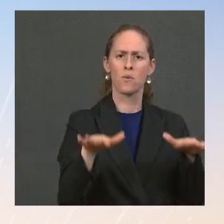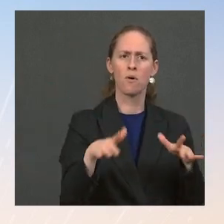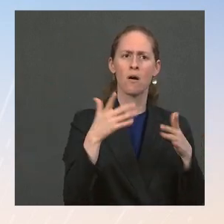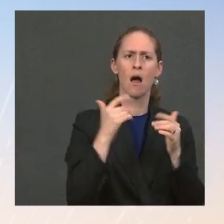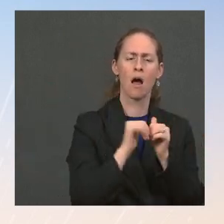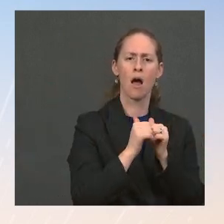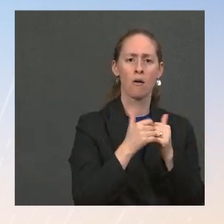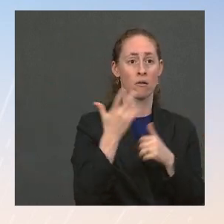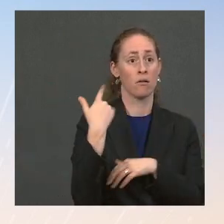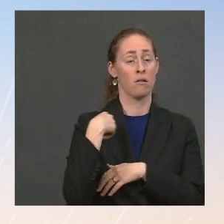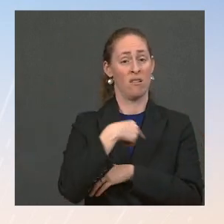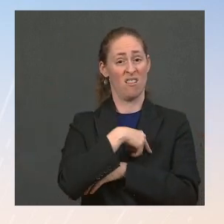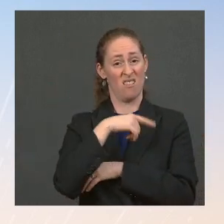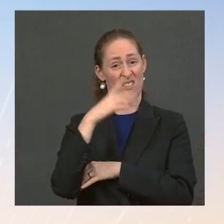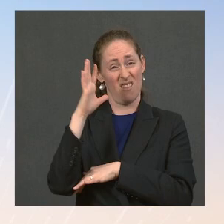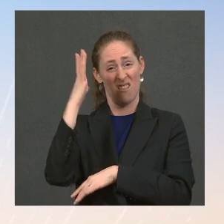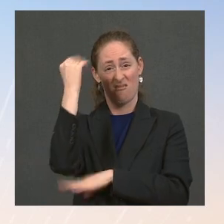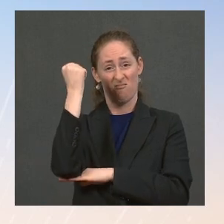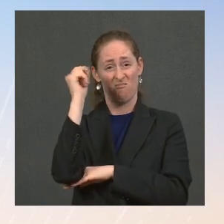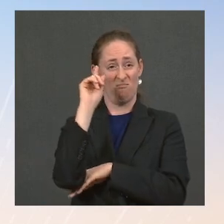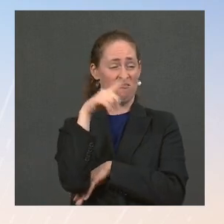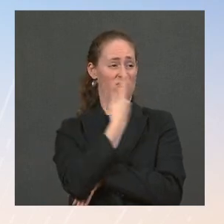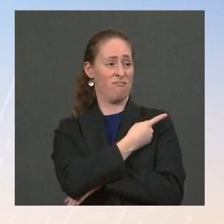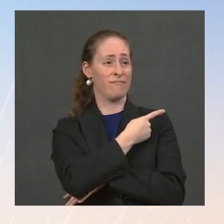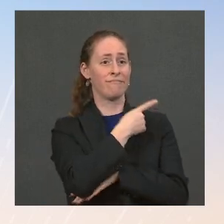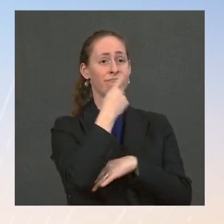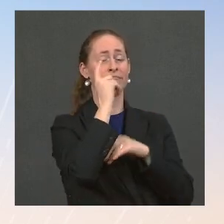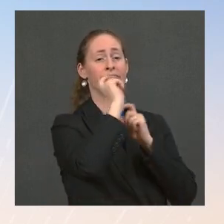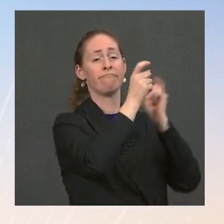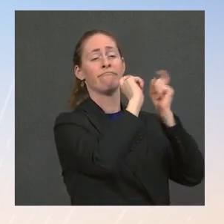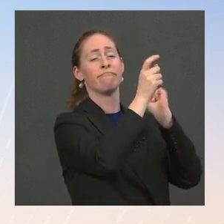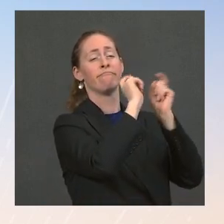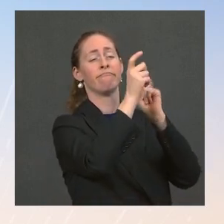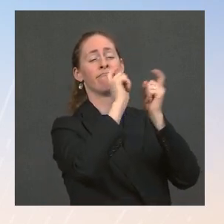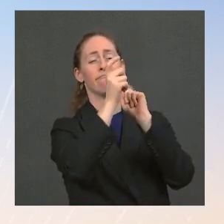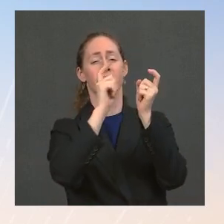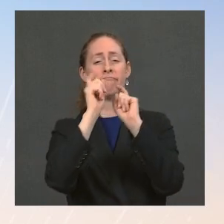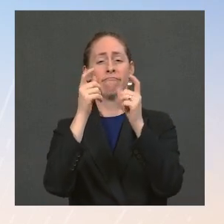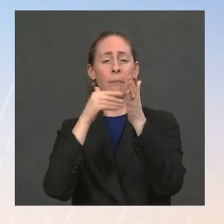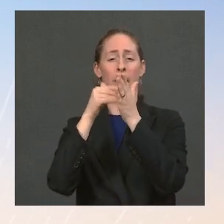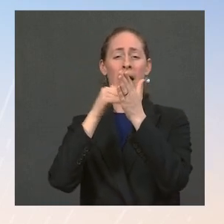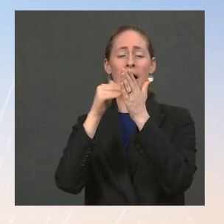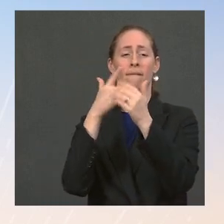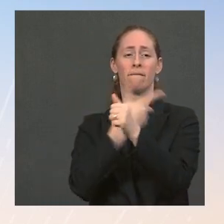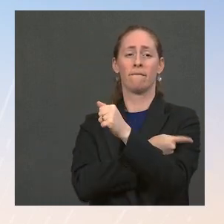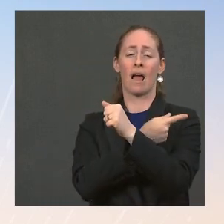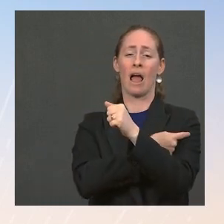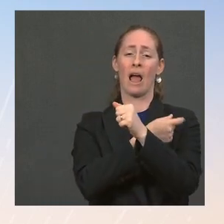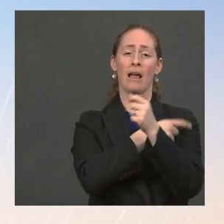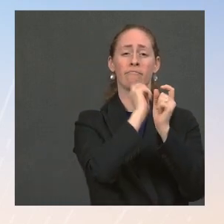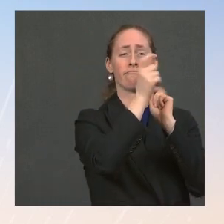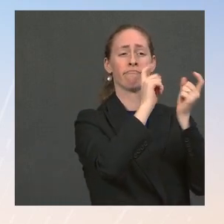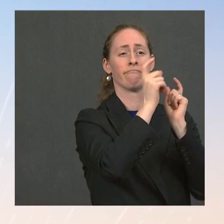donating millions to -- billions to the global community to get the pandemic under control.